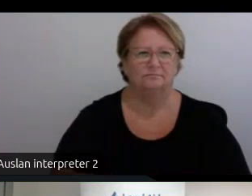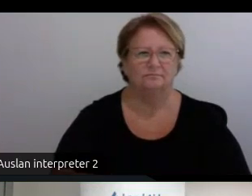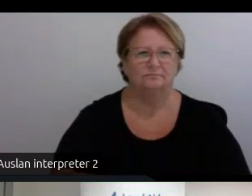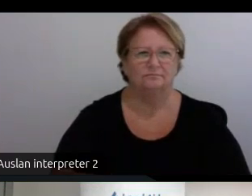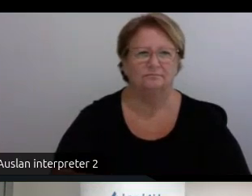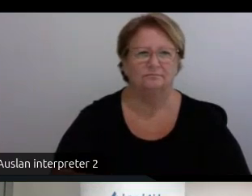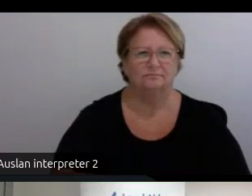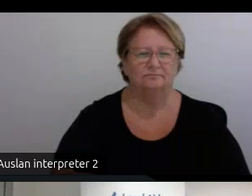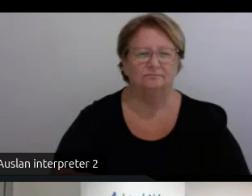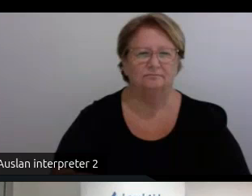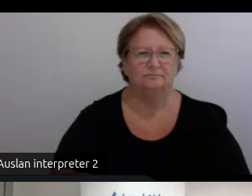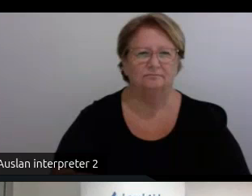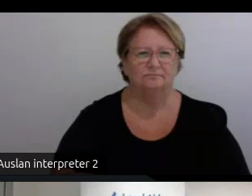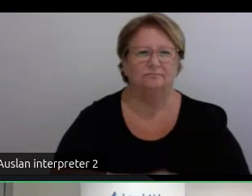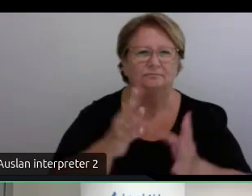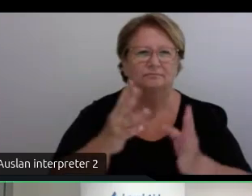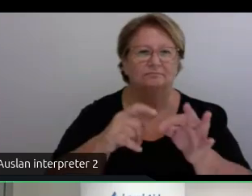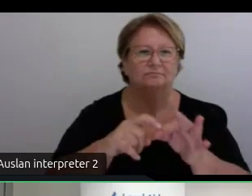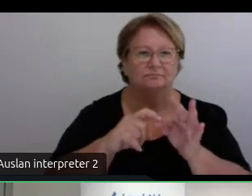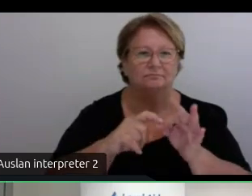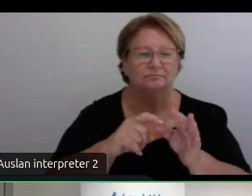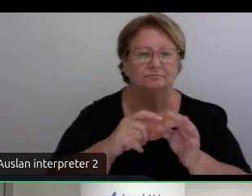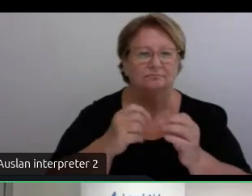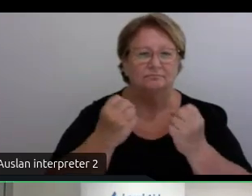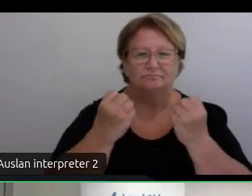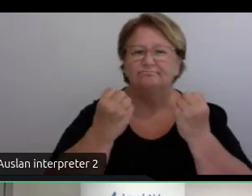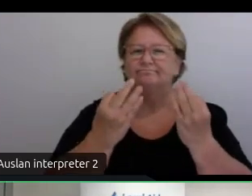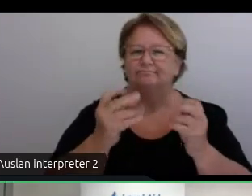the first case study and we're not that far. Any questions while we're going? We don't have